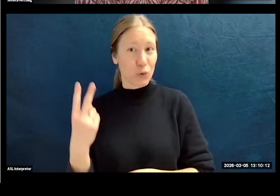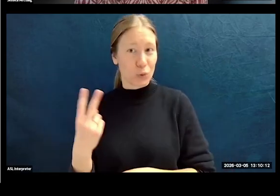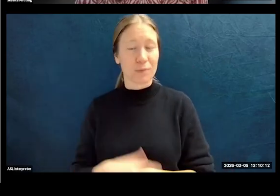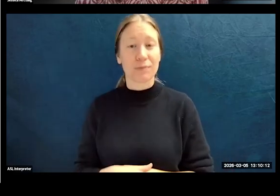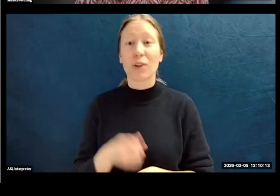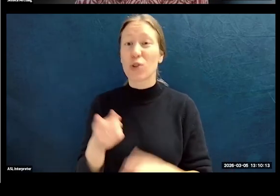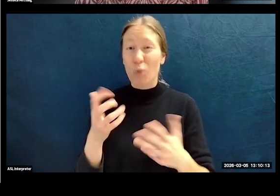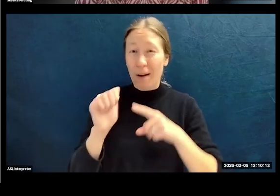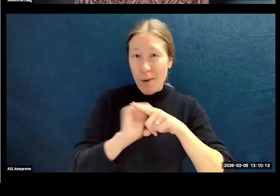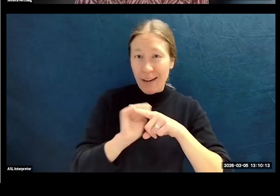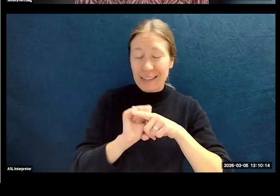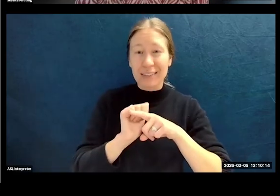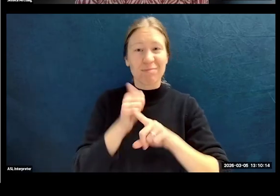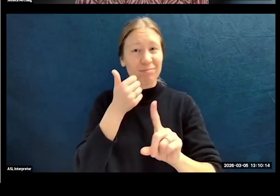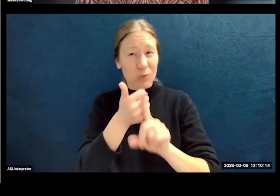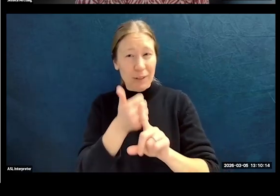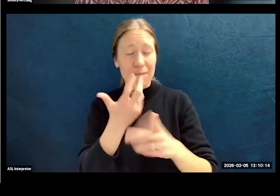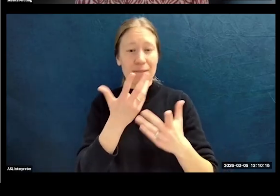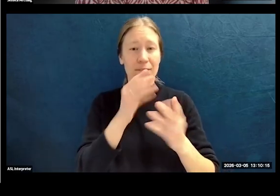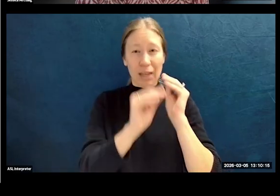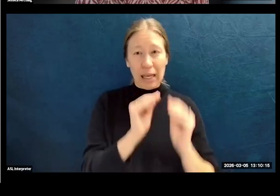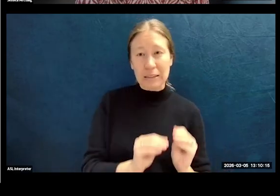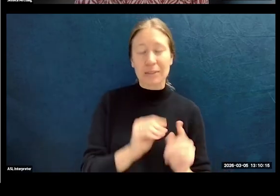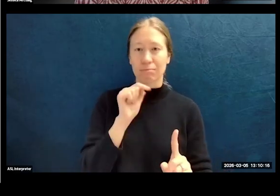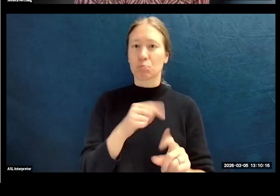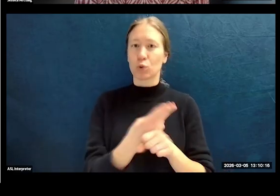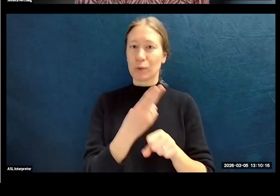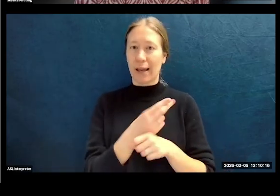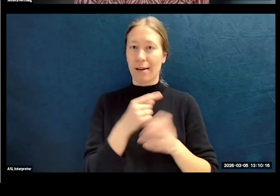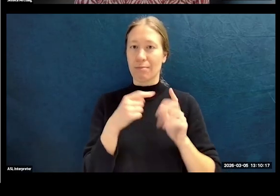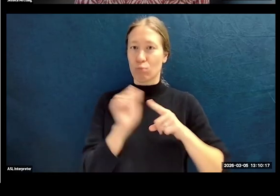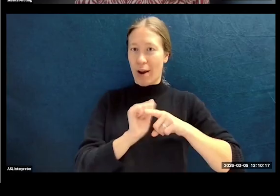manual remediation tagging techniques on the sample document, what you can do